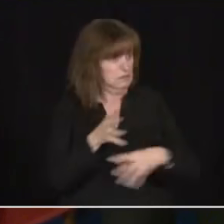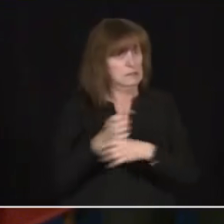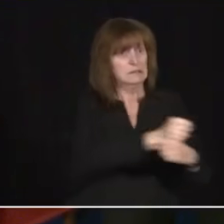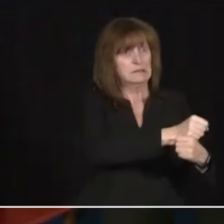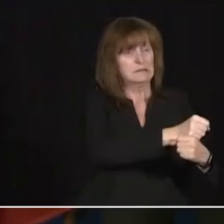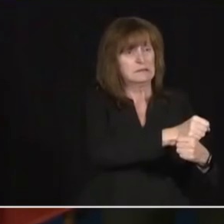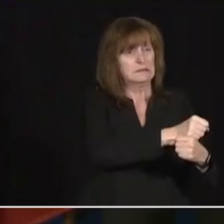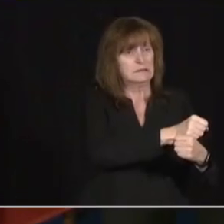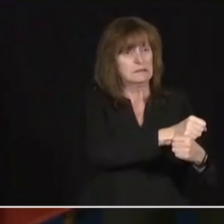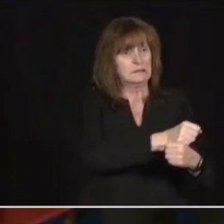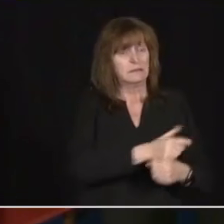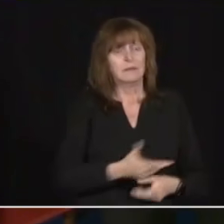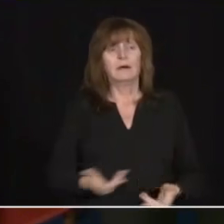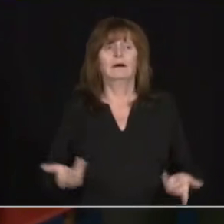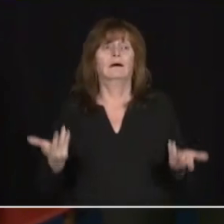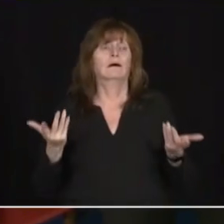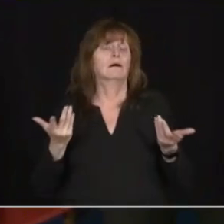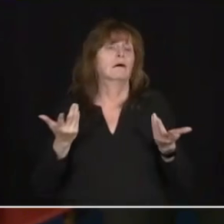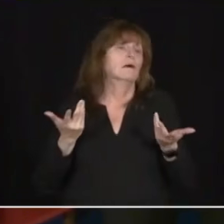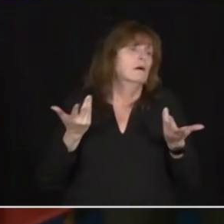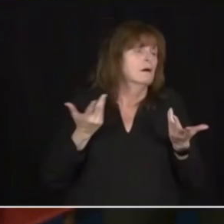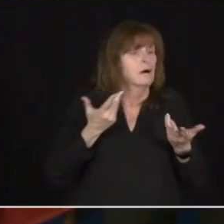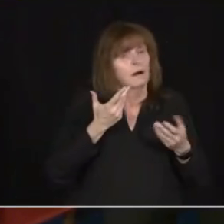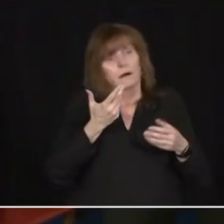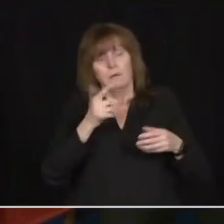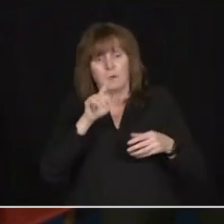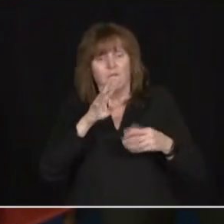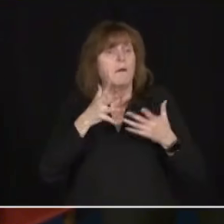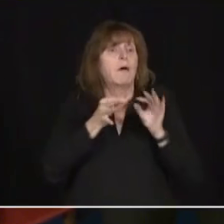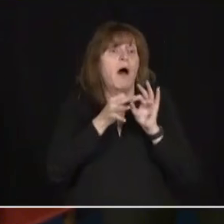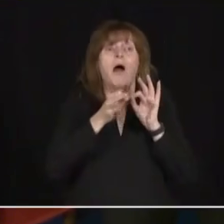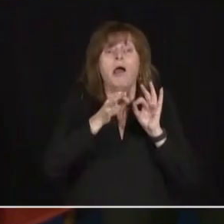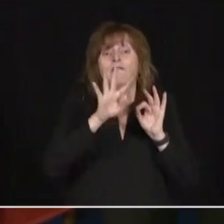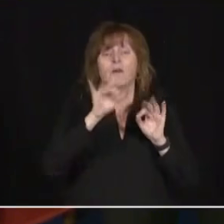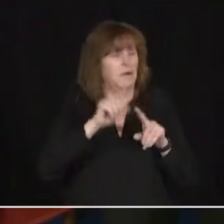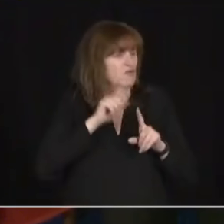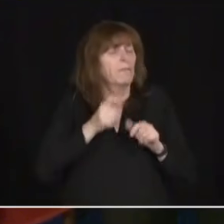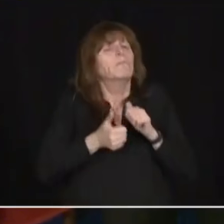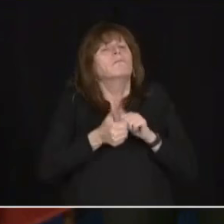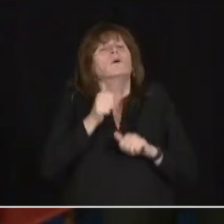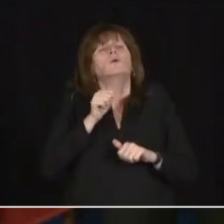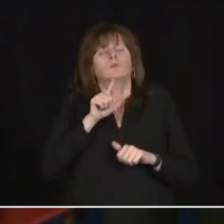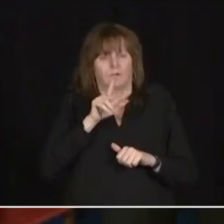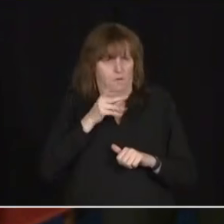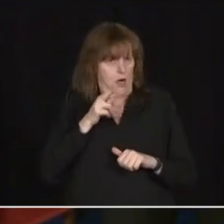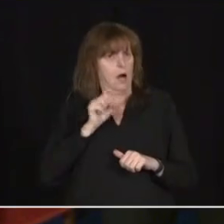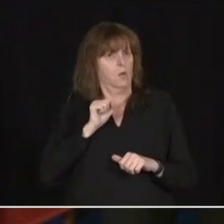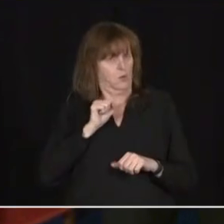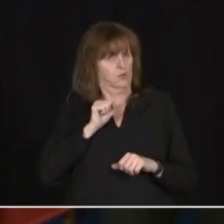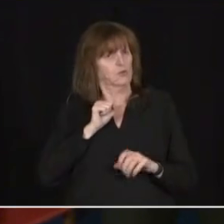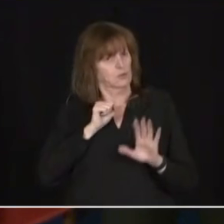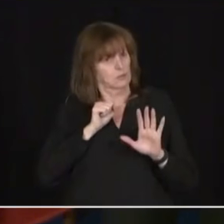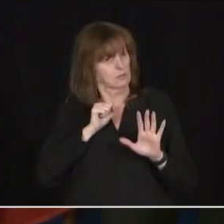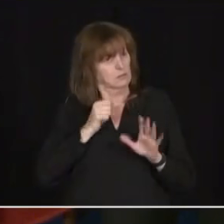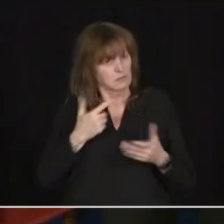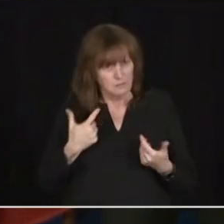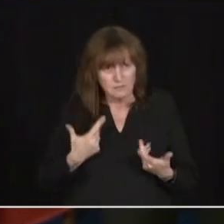probably a vast majority of the cases the latest 48 hours. But, again, I think we've sent probably a half a